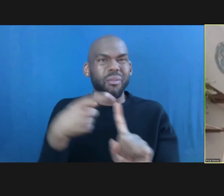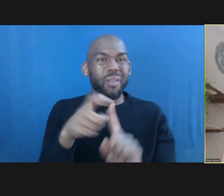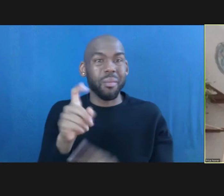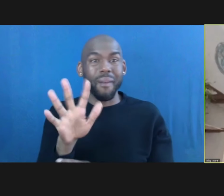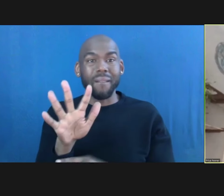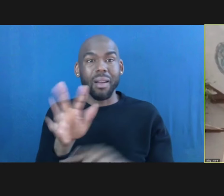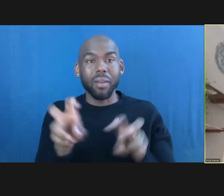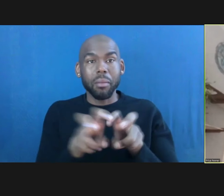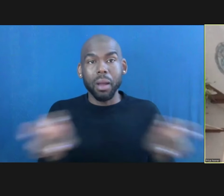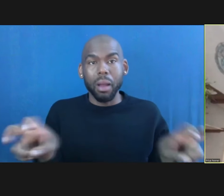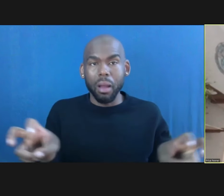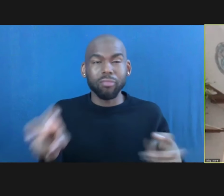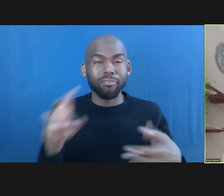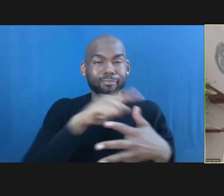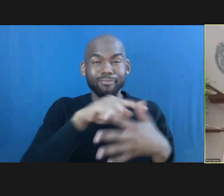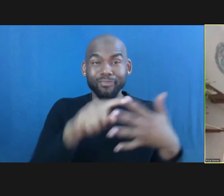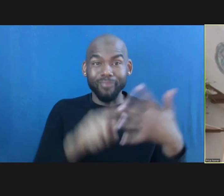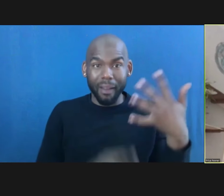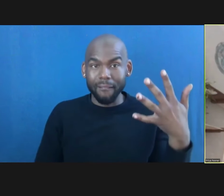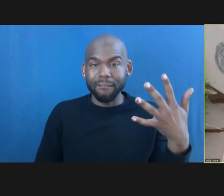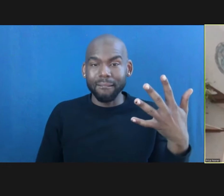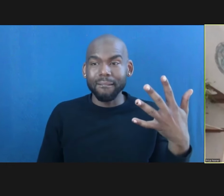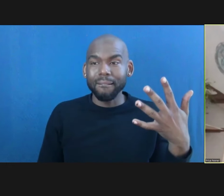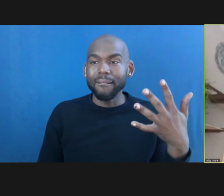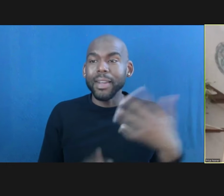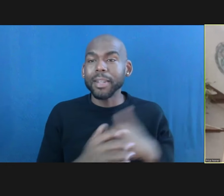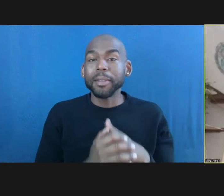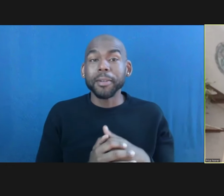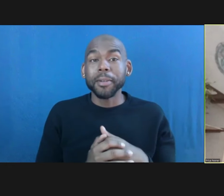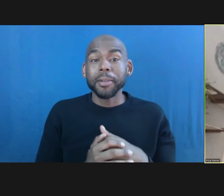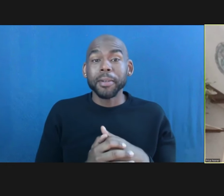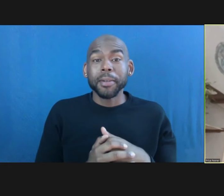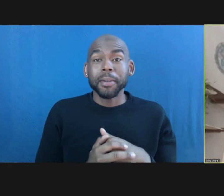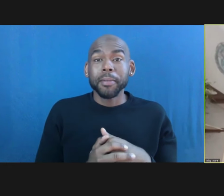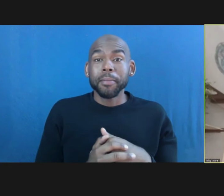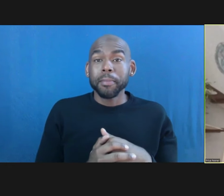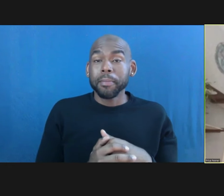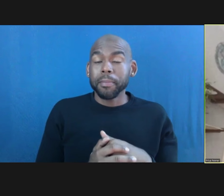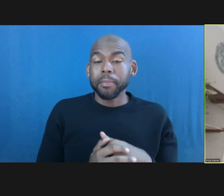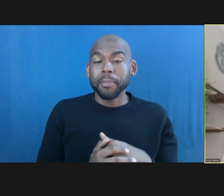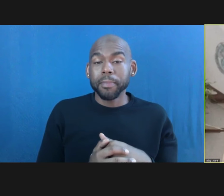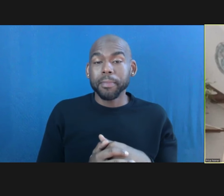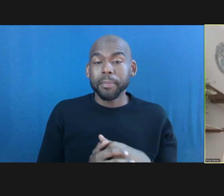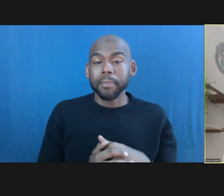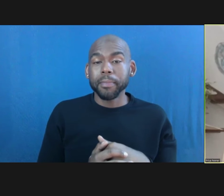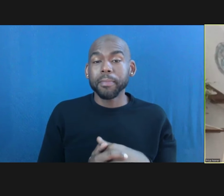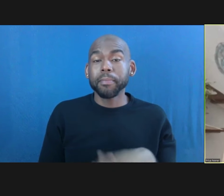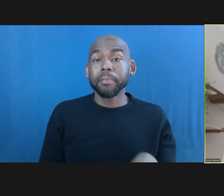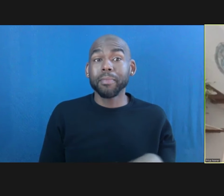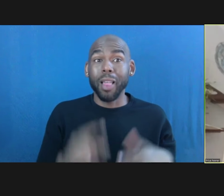Dikko Yusuf, Vivienne Isebor, Kaman Kelly Wasup, as well as Leroy Moore, these panelists